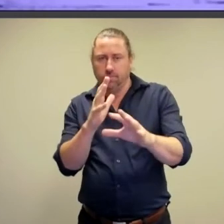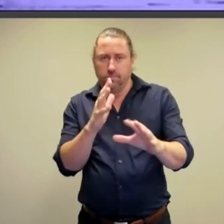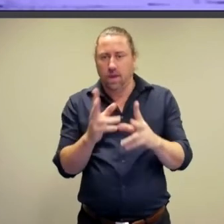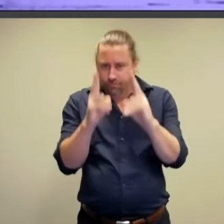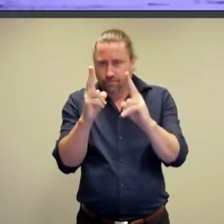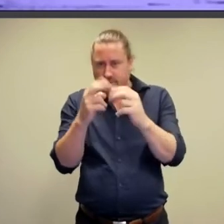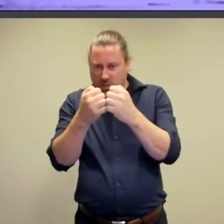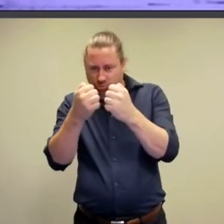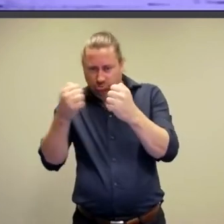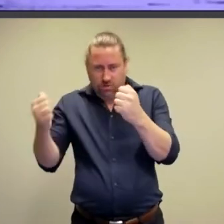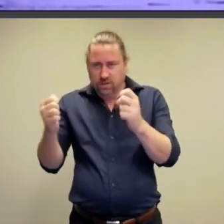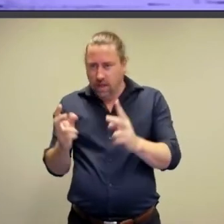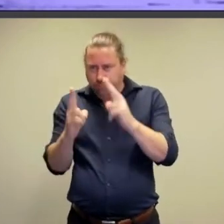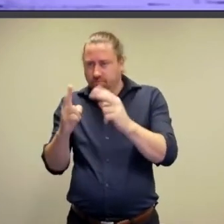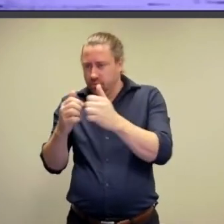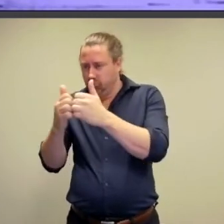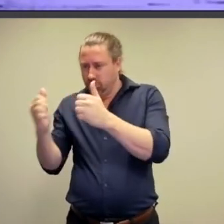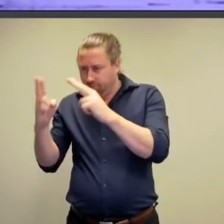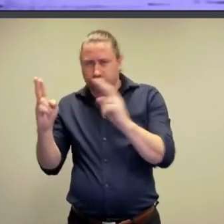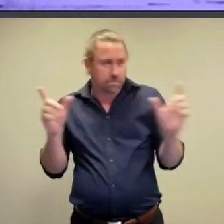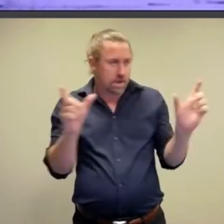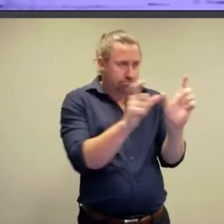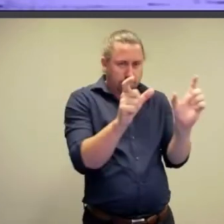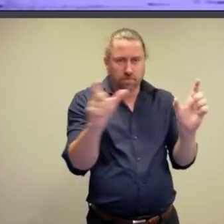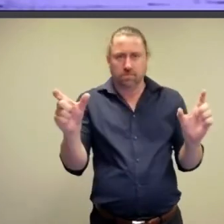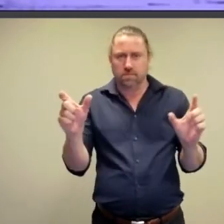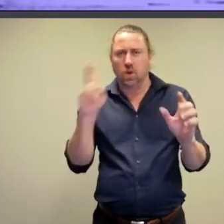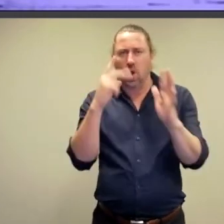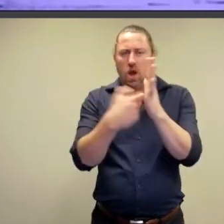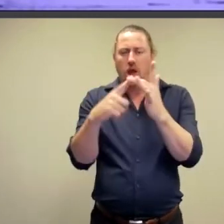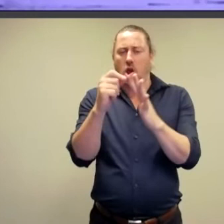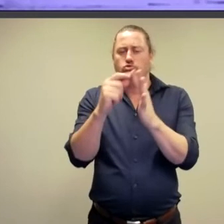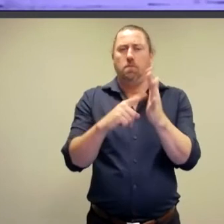of temporal